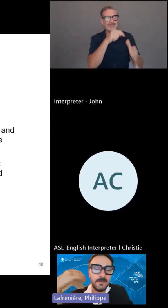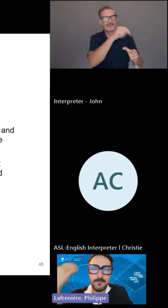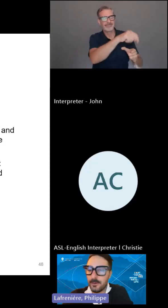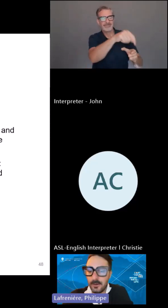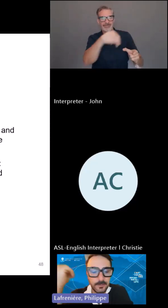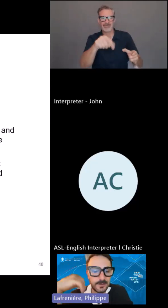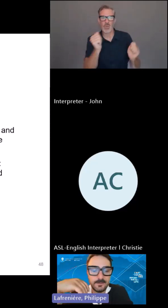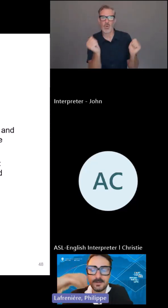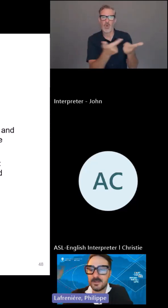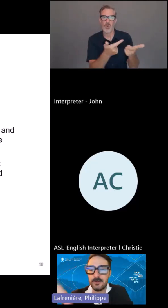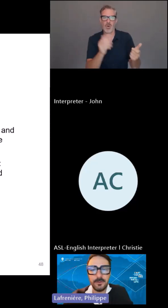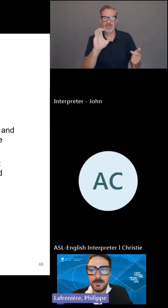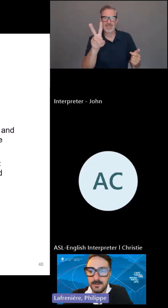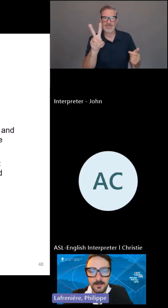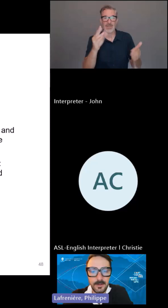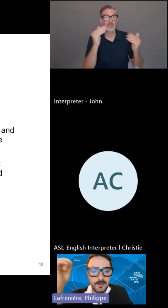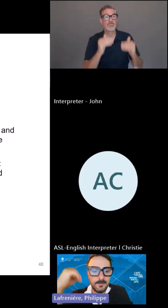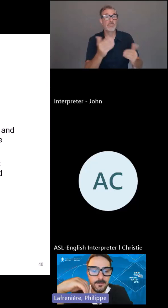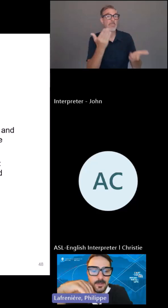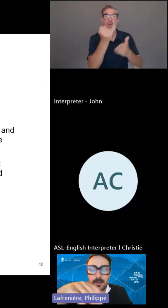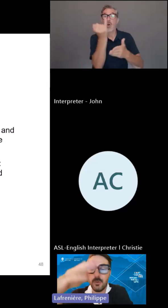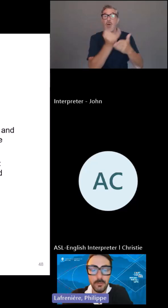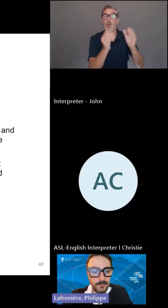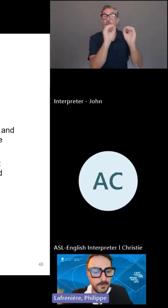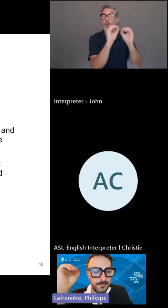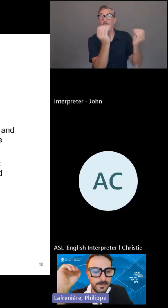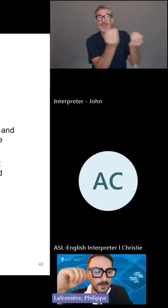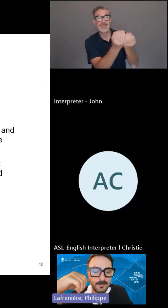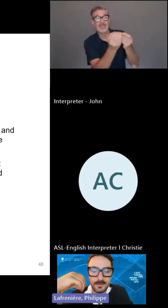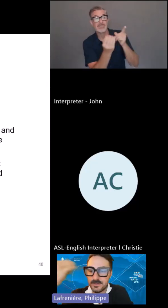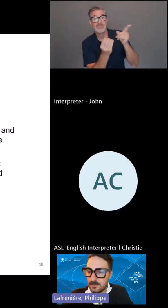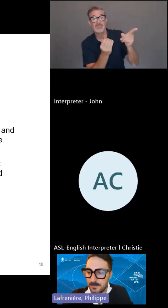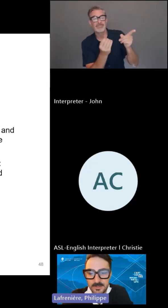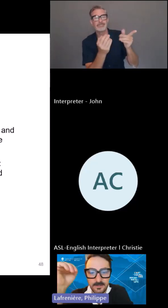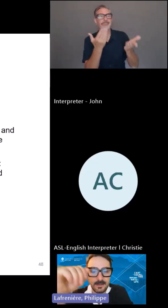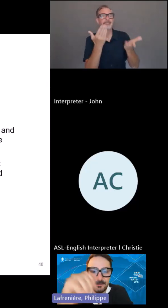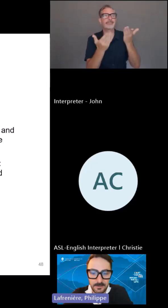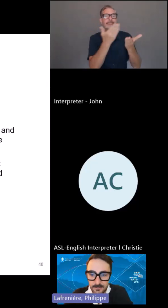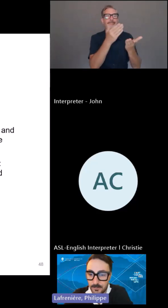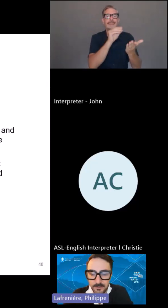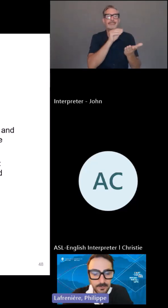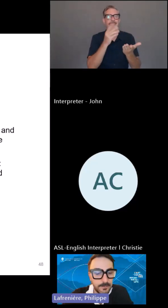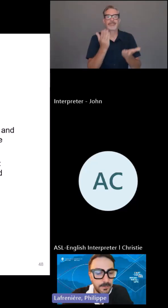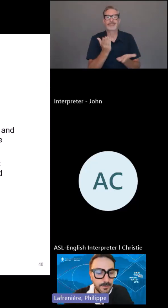And for an arts organization, it could be like an overview of the organization and mission statement, so on and so forth.